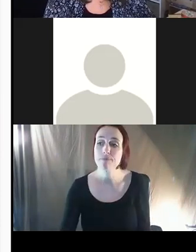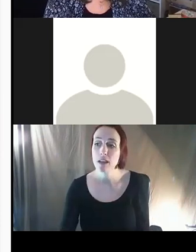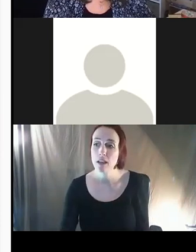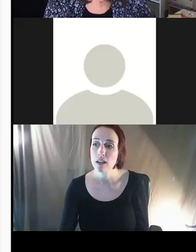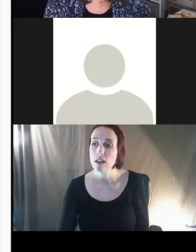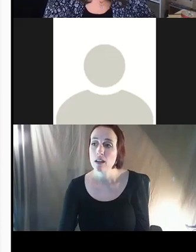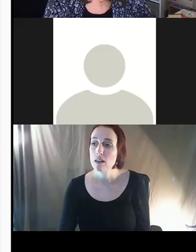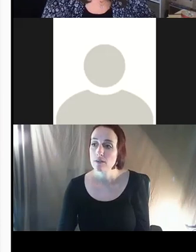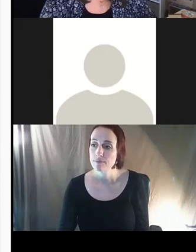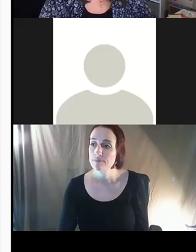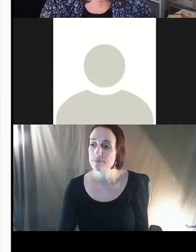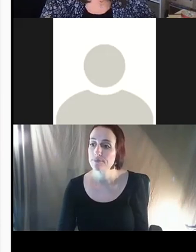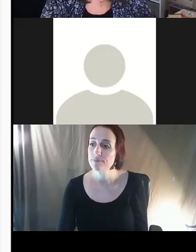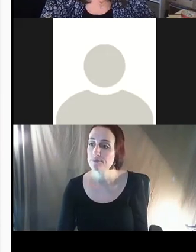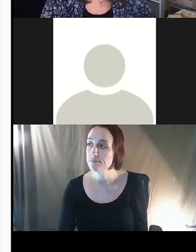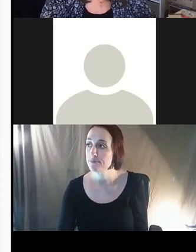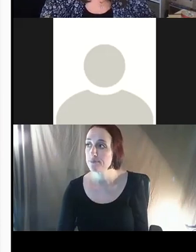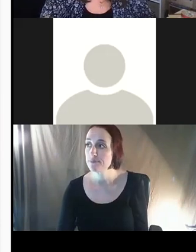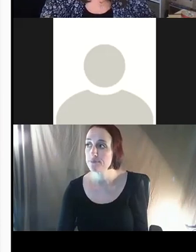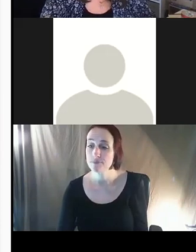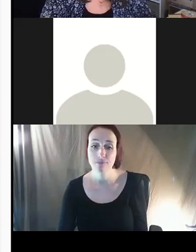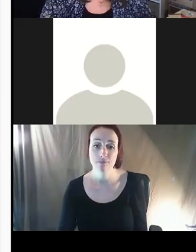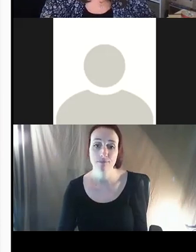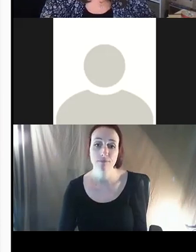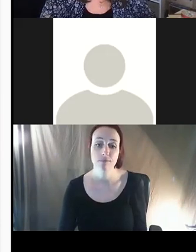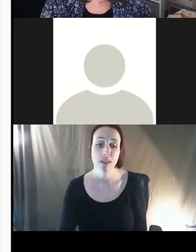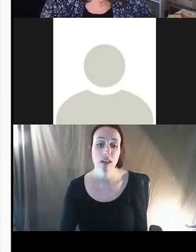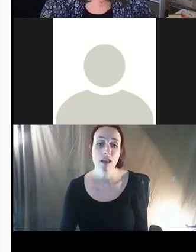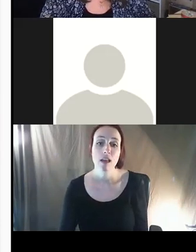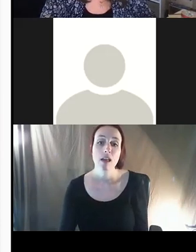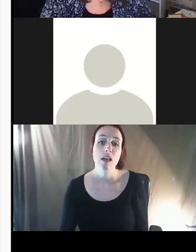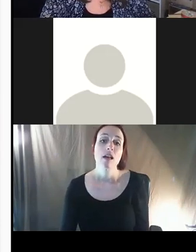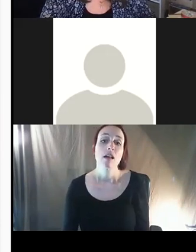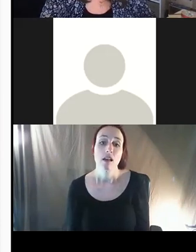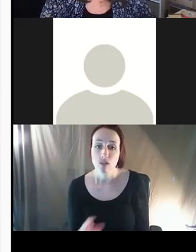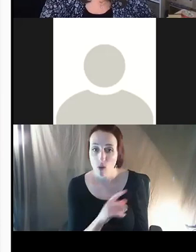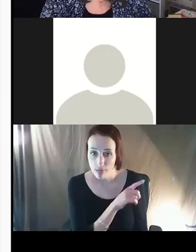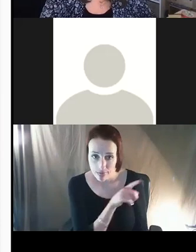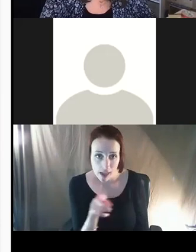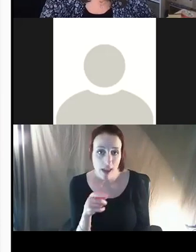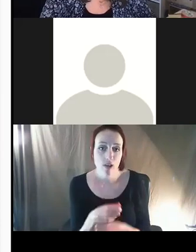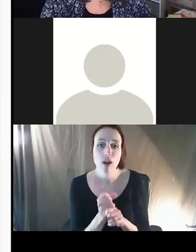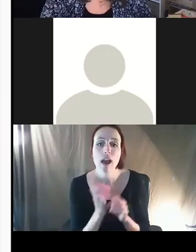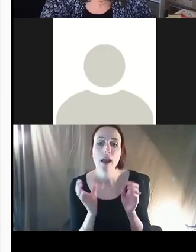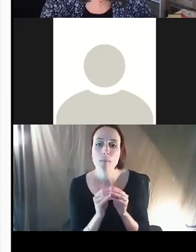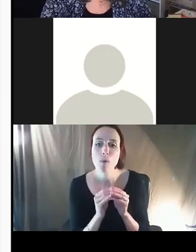create more intricate -- more intricate?